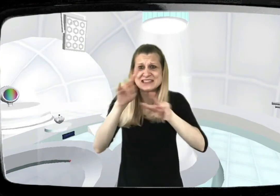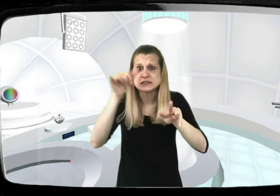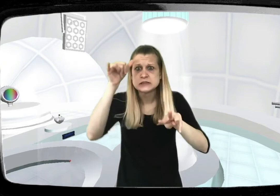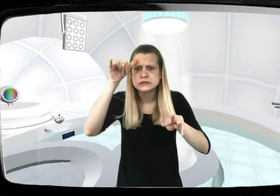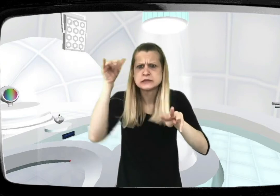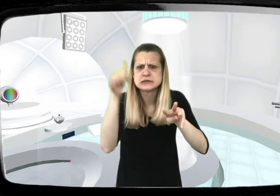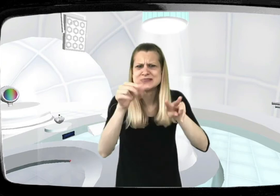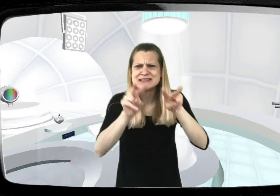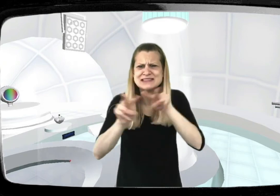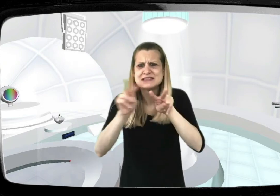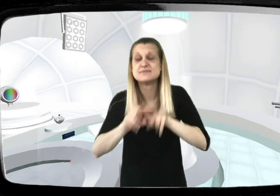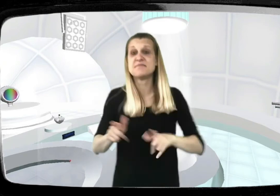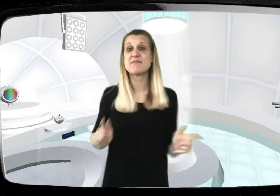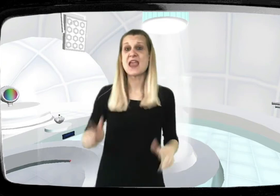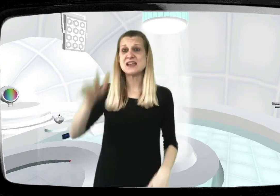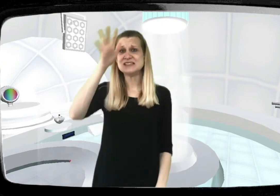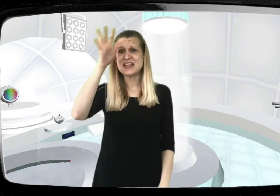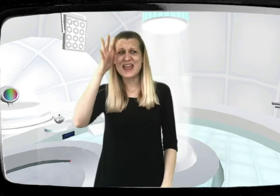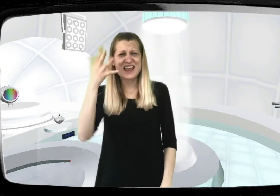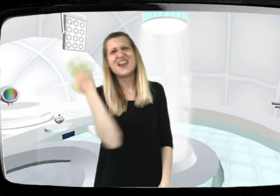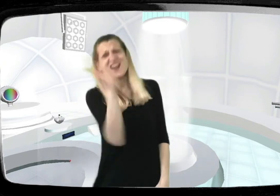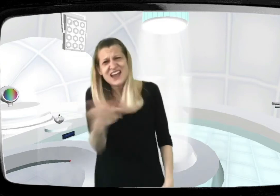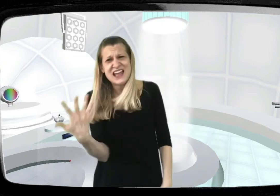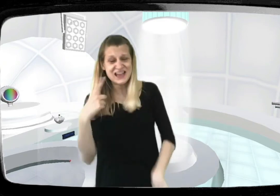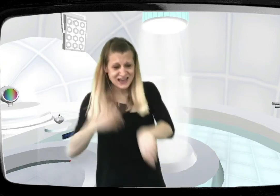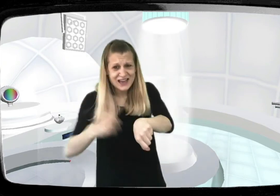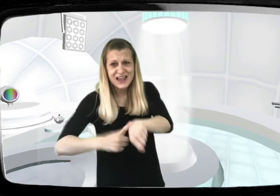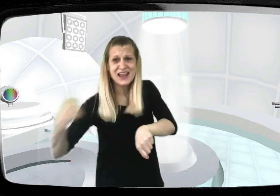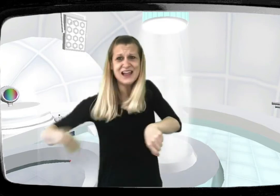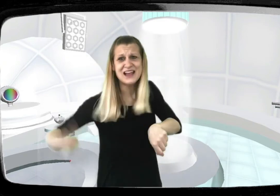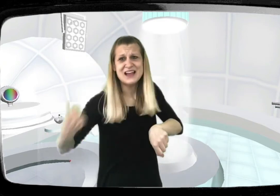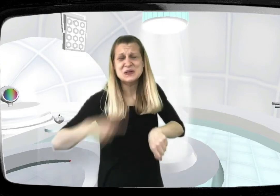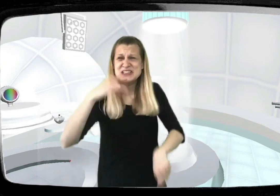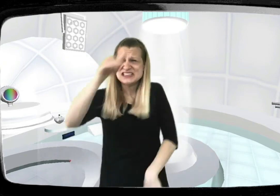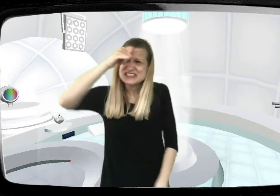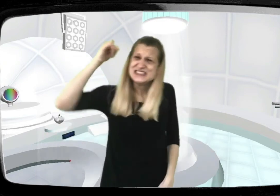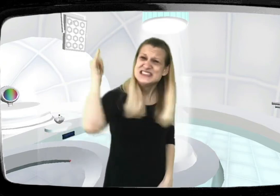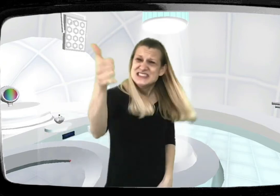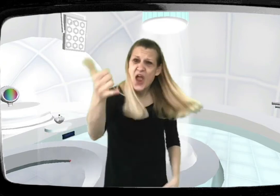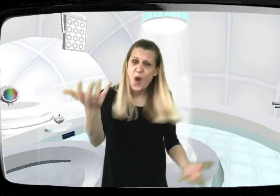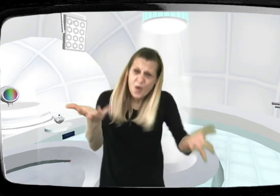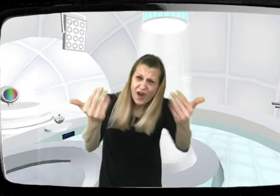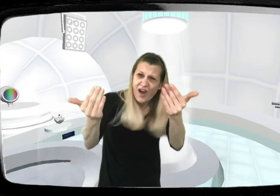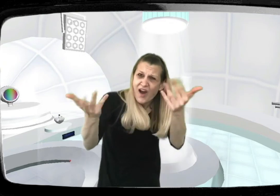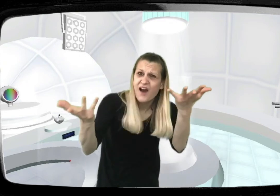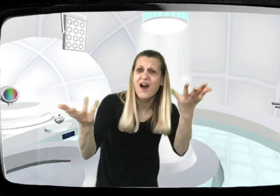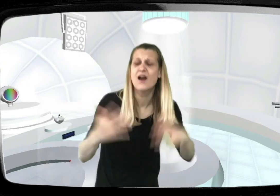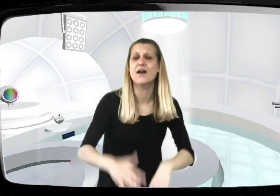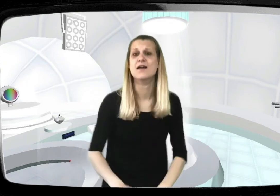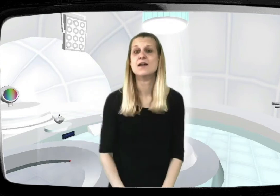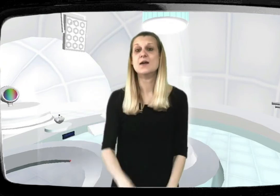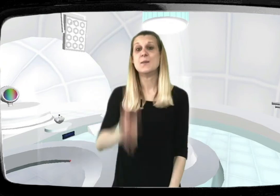"He’s taking a heck of a long time to come across," said Mr. Teavee.